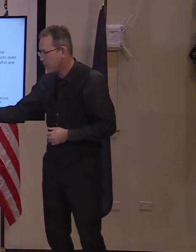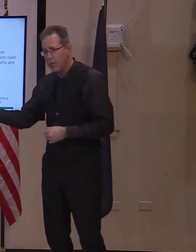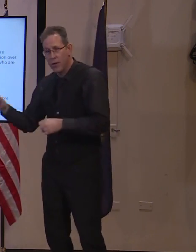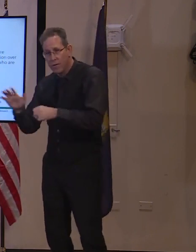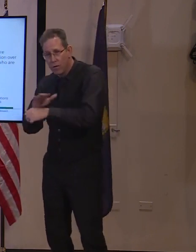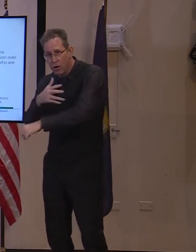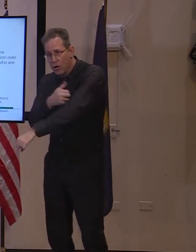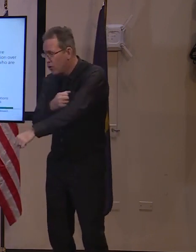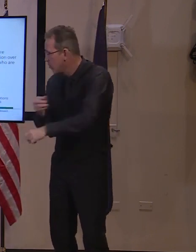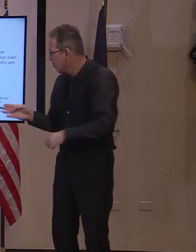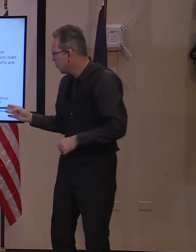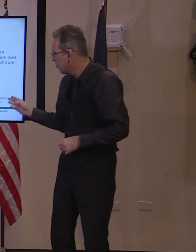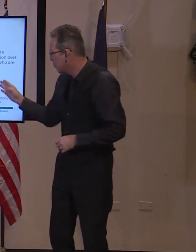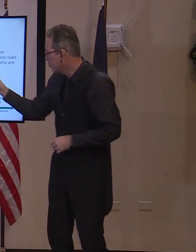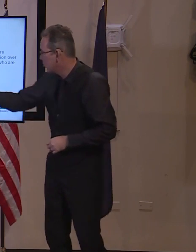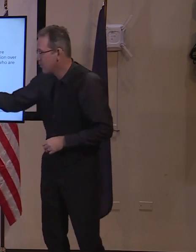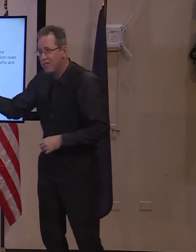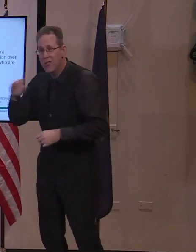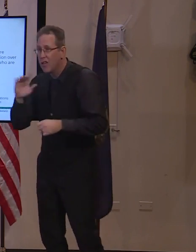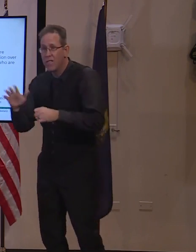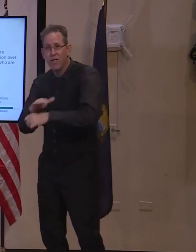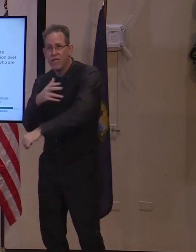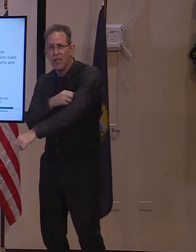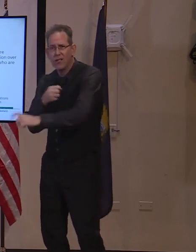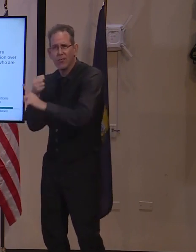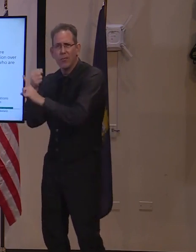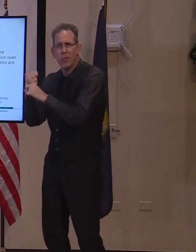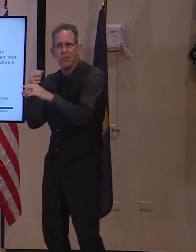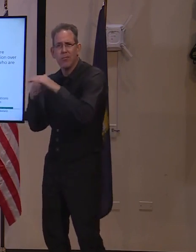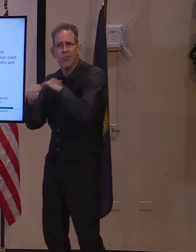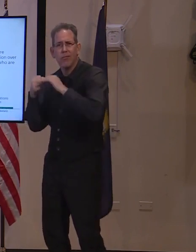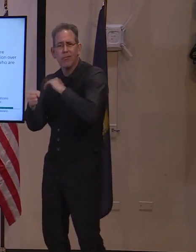populations that are not vaccinated populations that are fully vaccinated